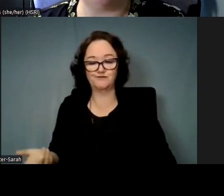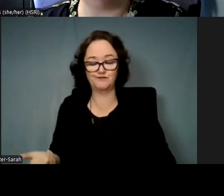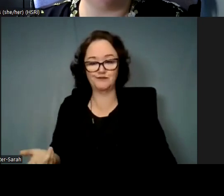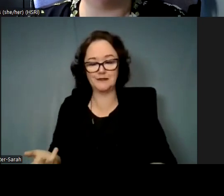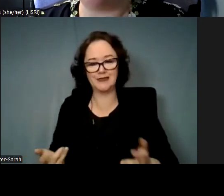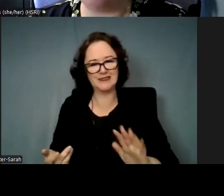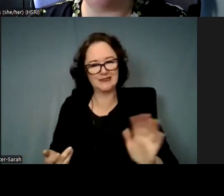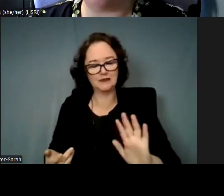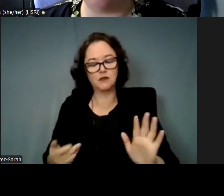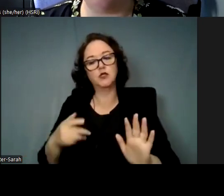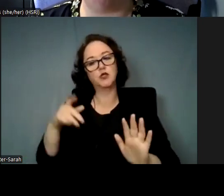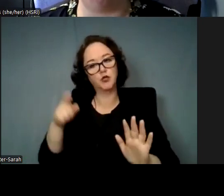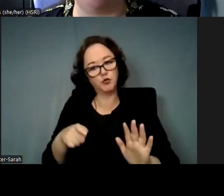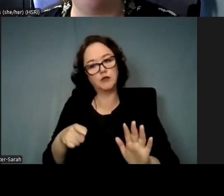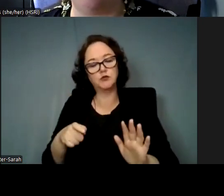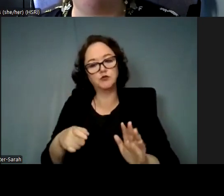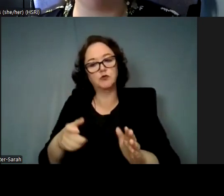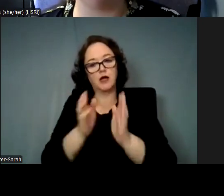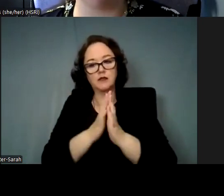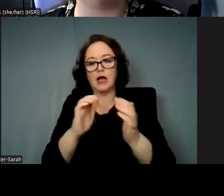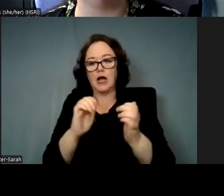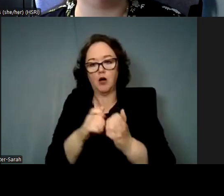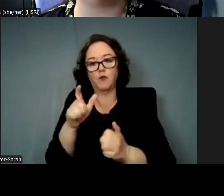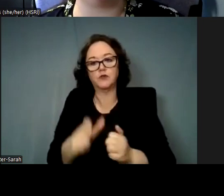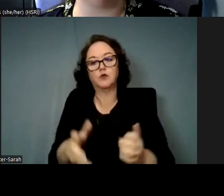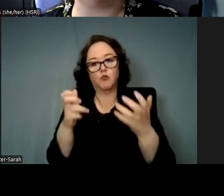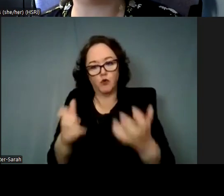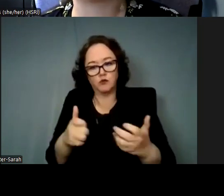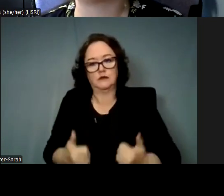in their community? And that all of those different opportunities